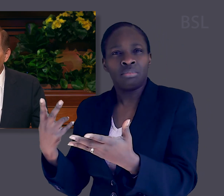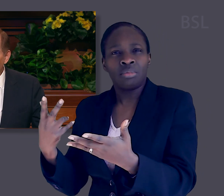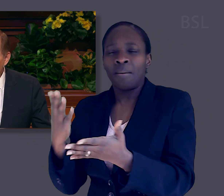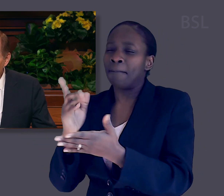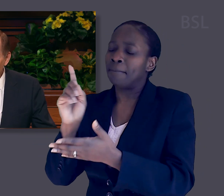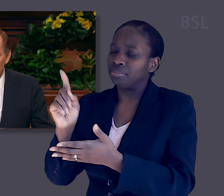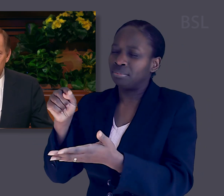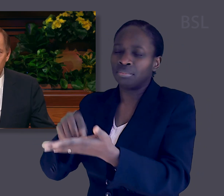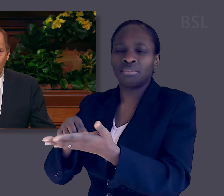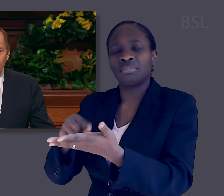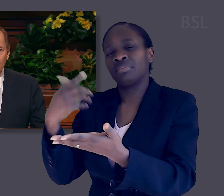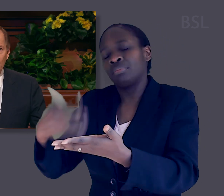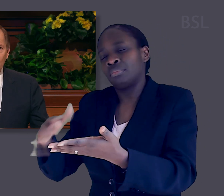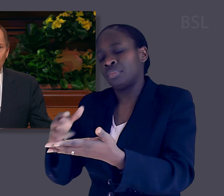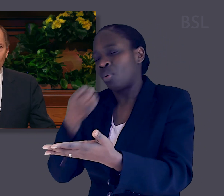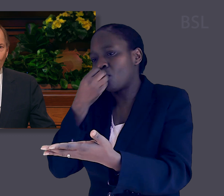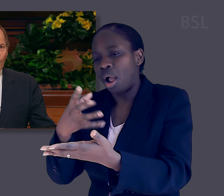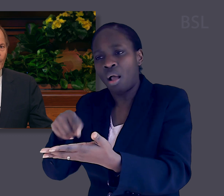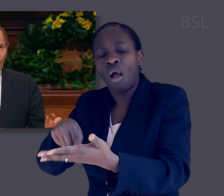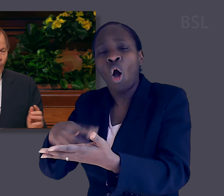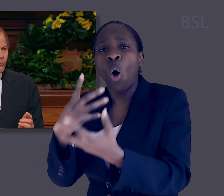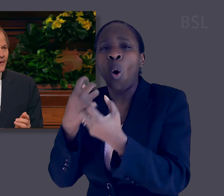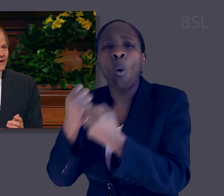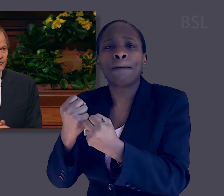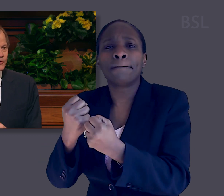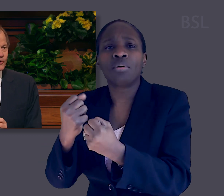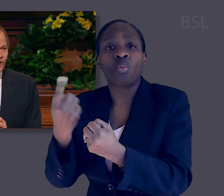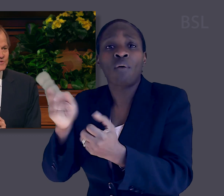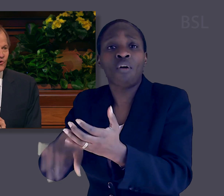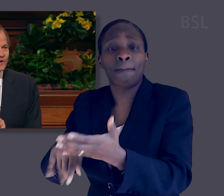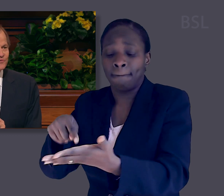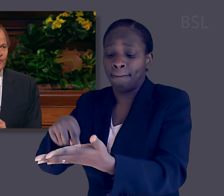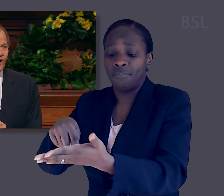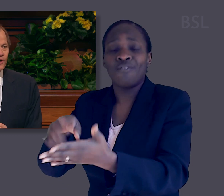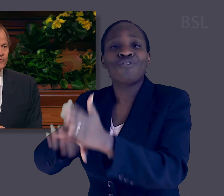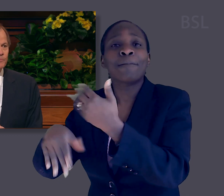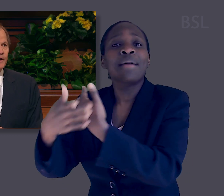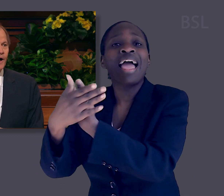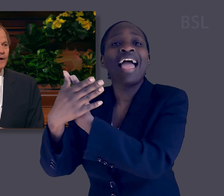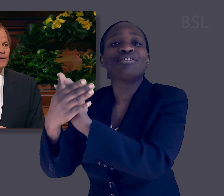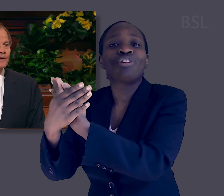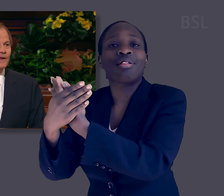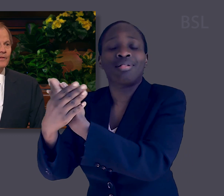No three words embody more hope and eternal consequence for all of humankind